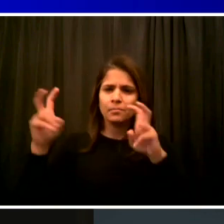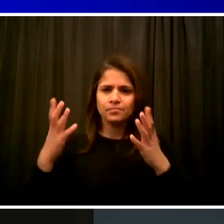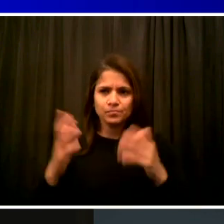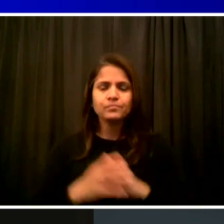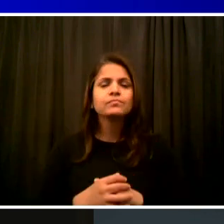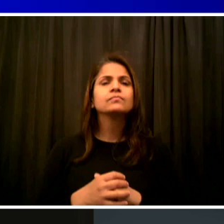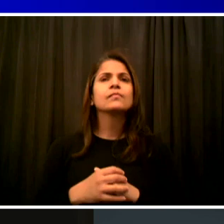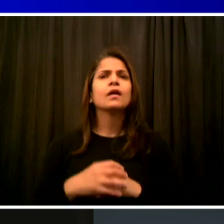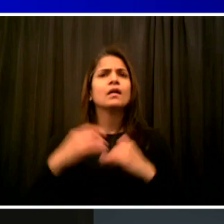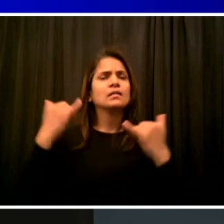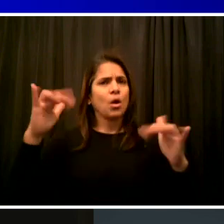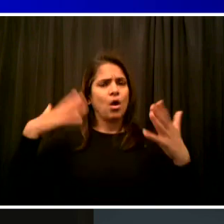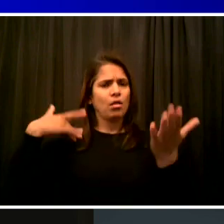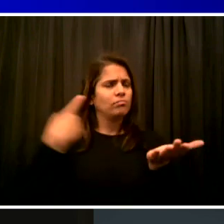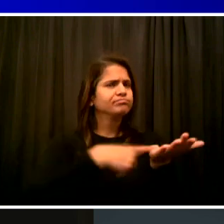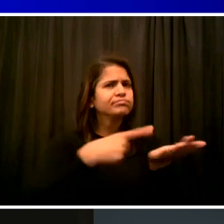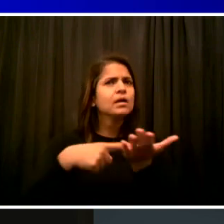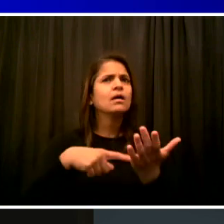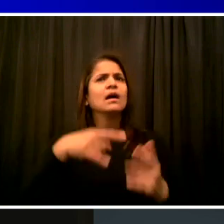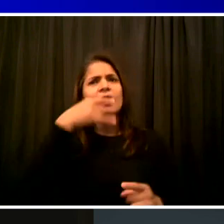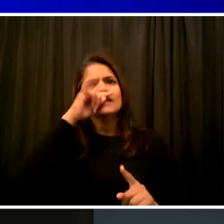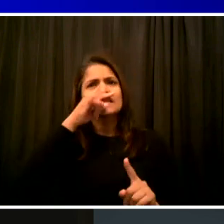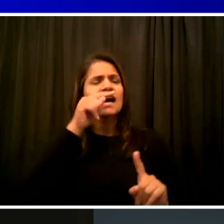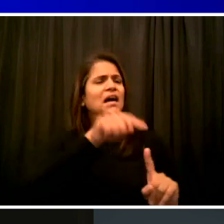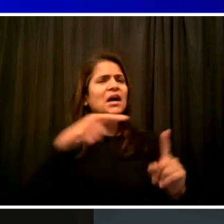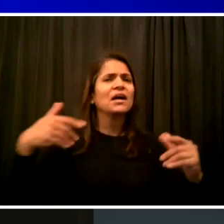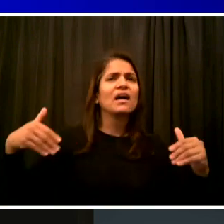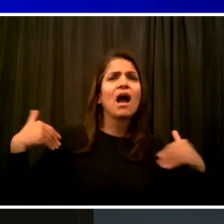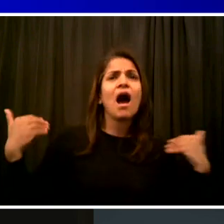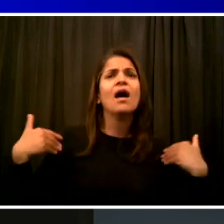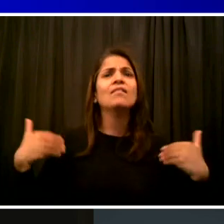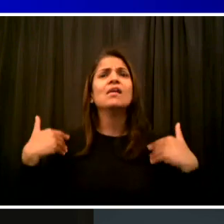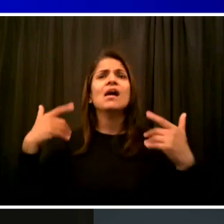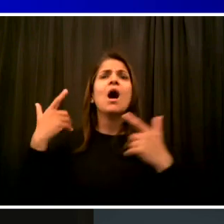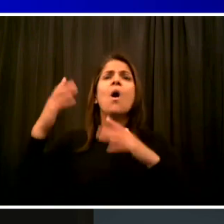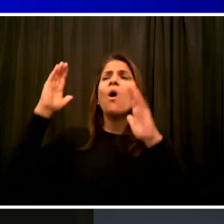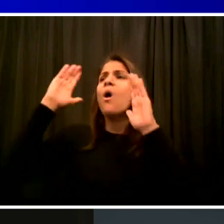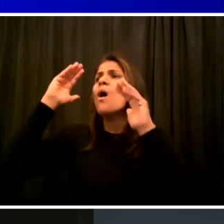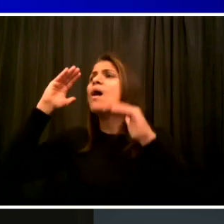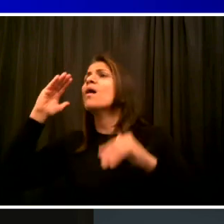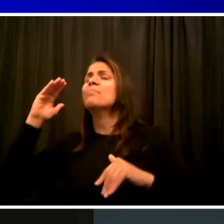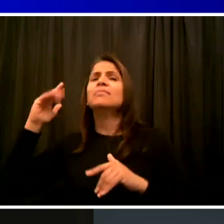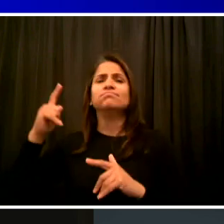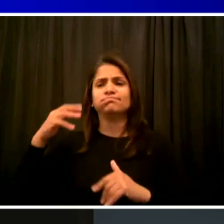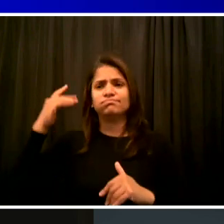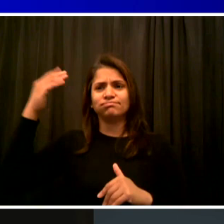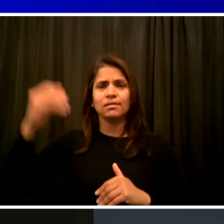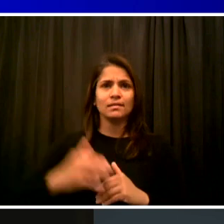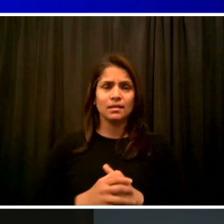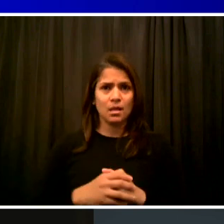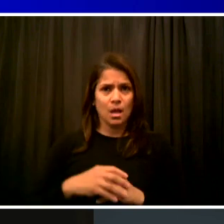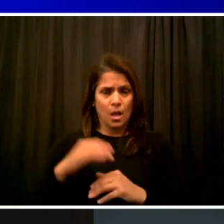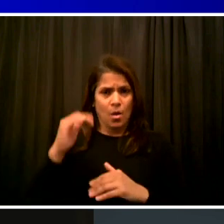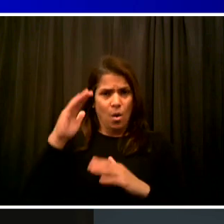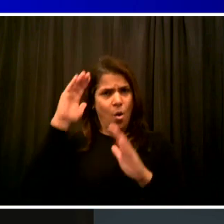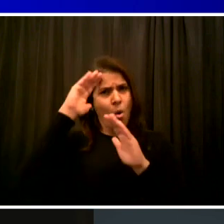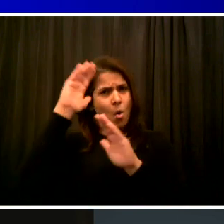JOY I FEEL WHEN I THINK ABOUT OUR PR-KE KIDS, WELL, WHEN YOU TALK